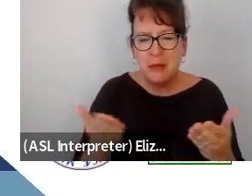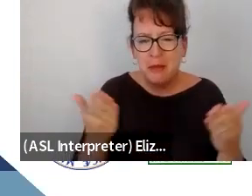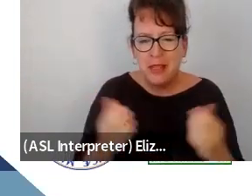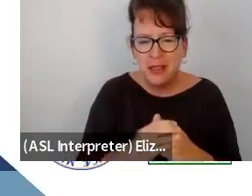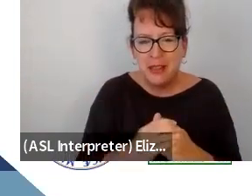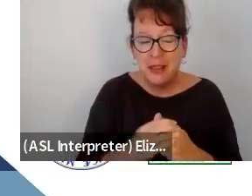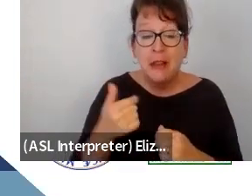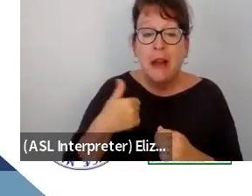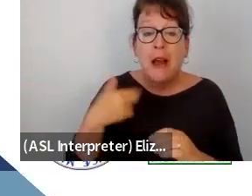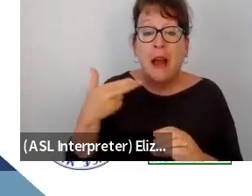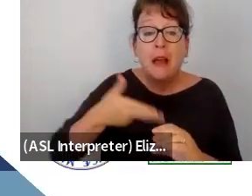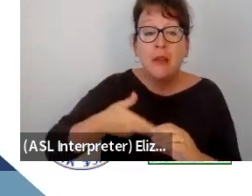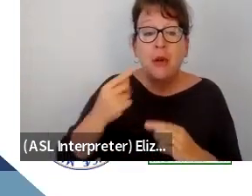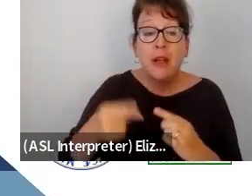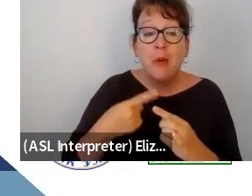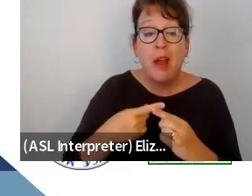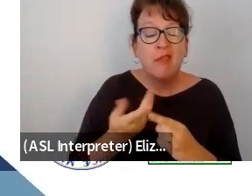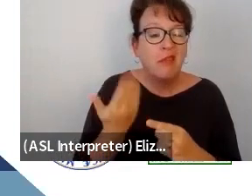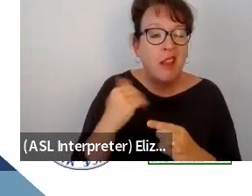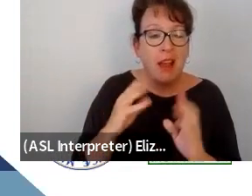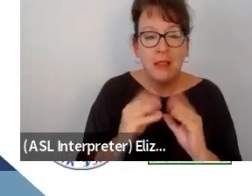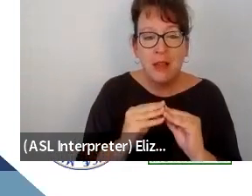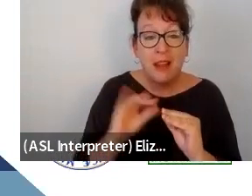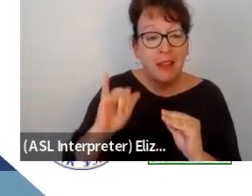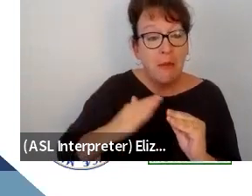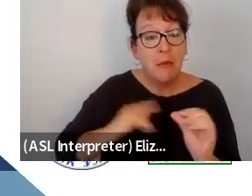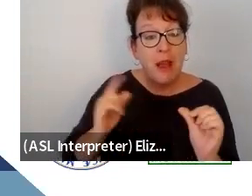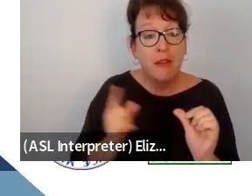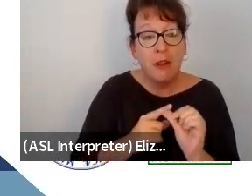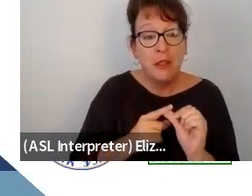our agenda for today, where we're going to kick things off with welcome and opening remarks,